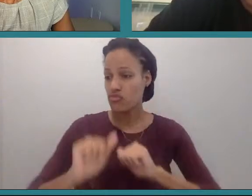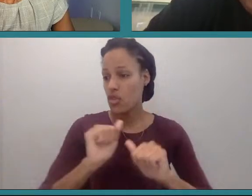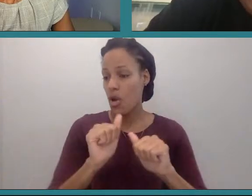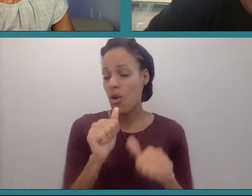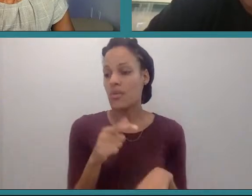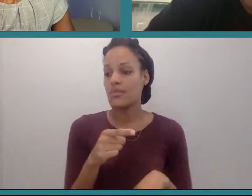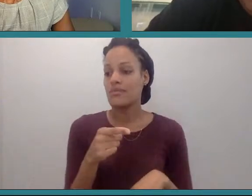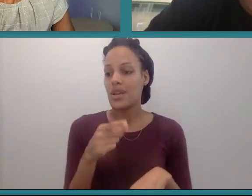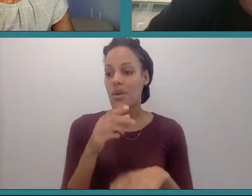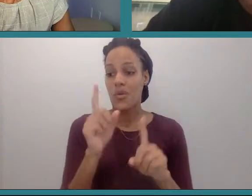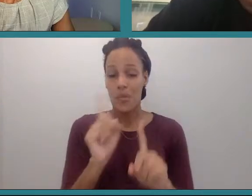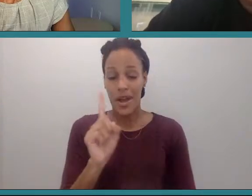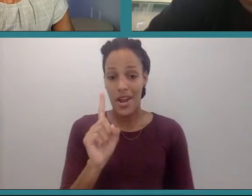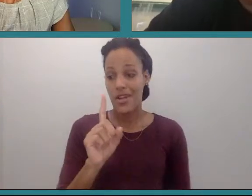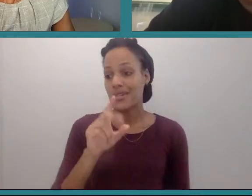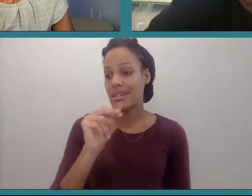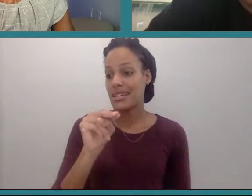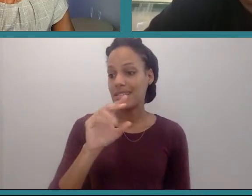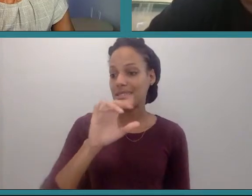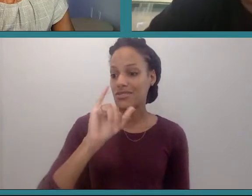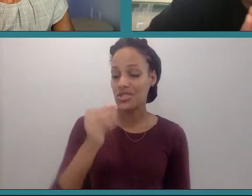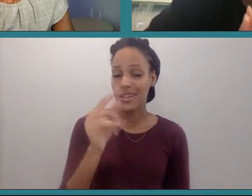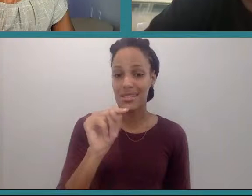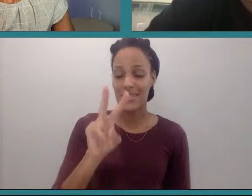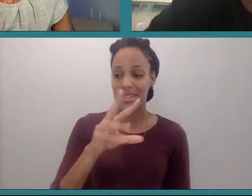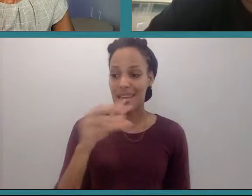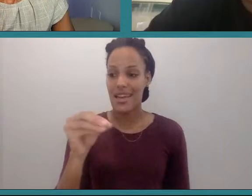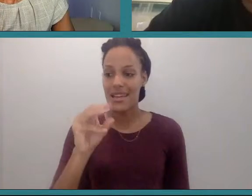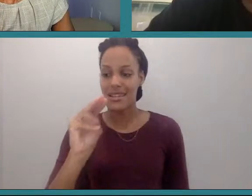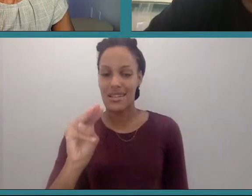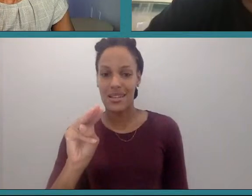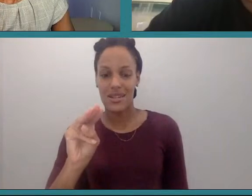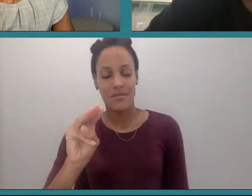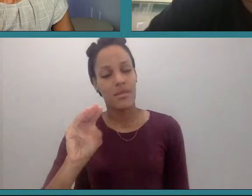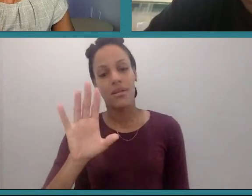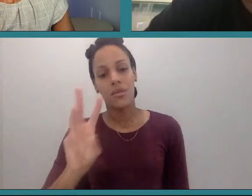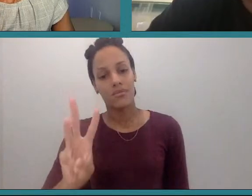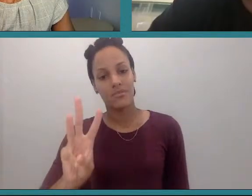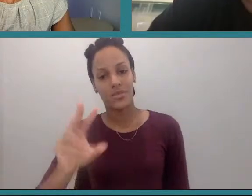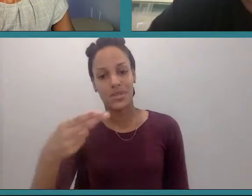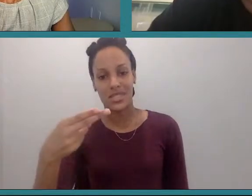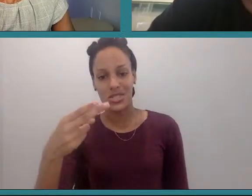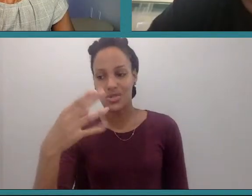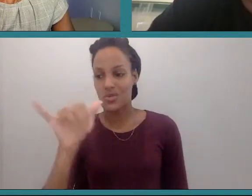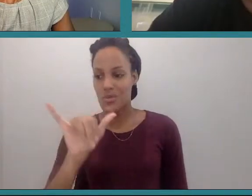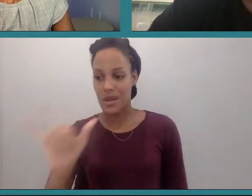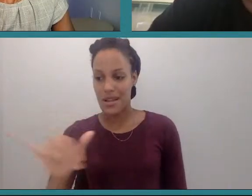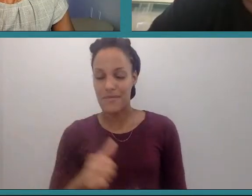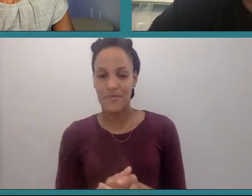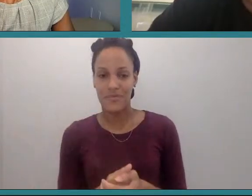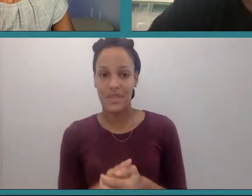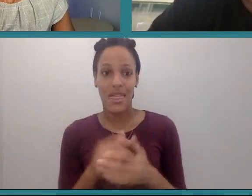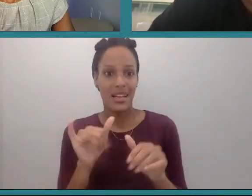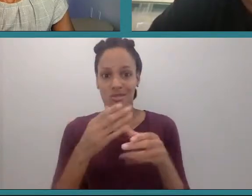And that is an abbreviated version of her bio. Without further due I would like to welcome